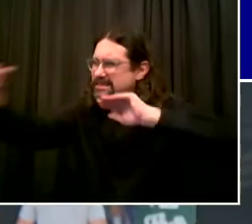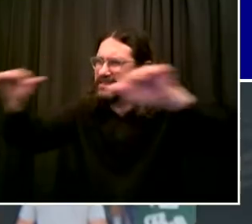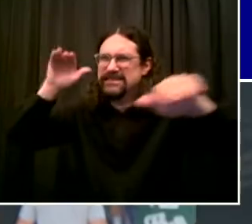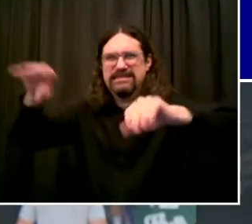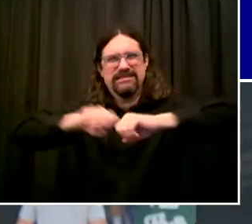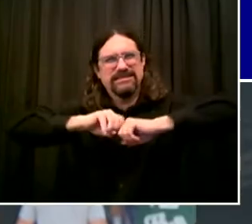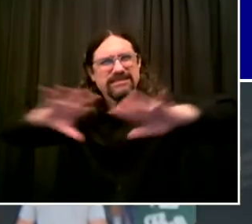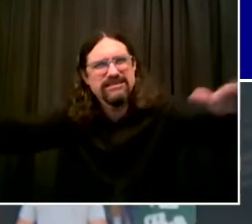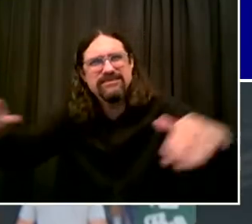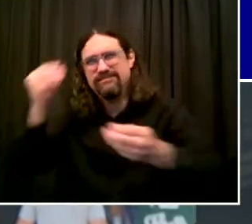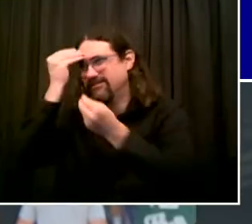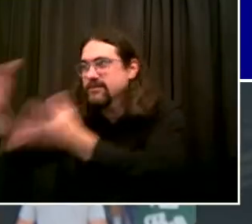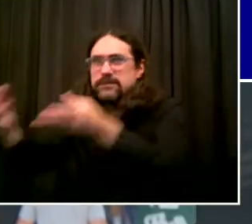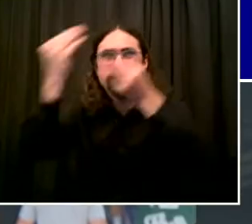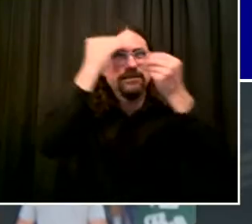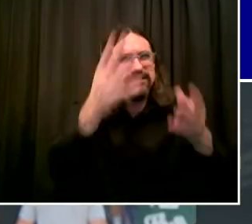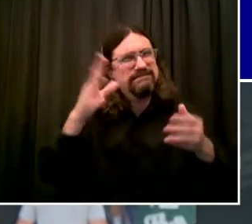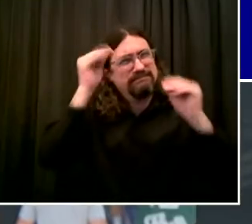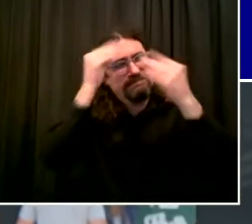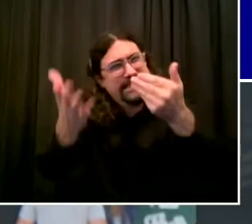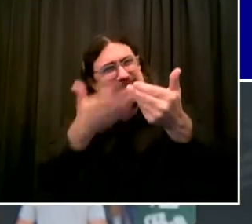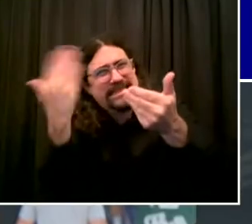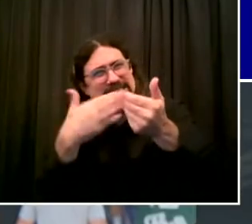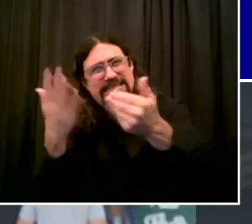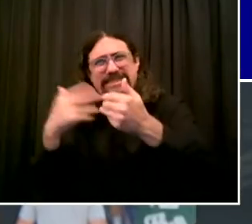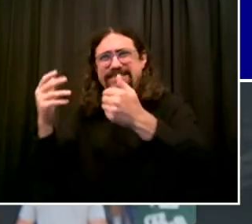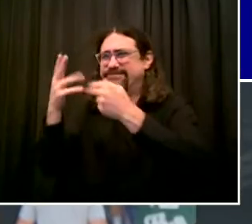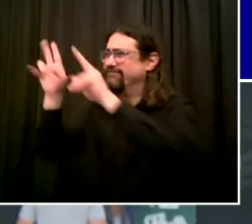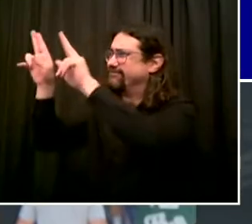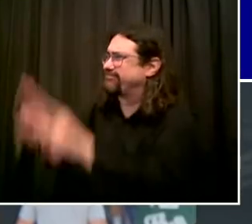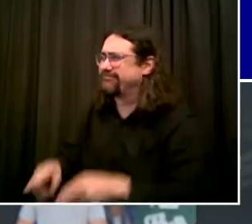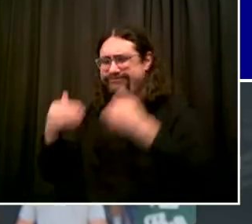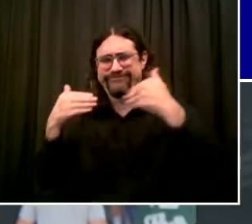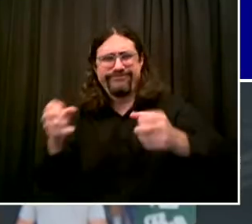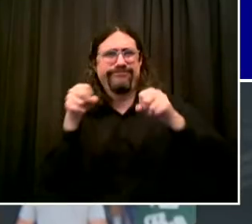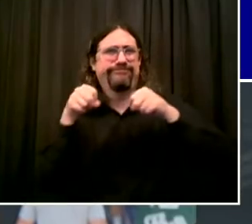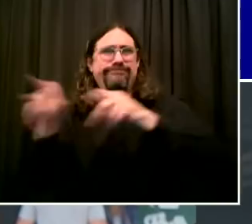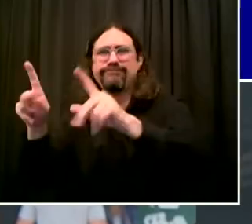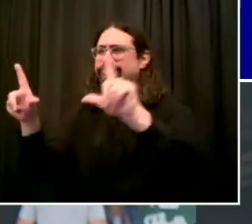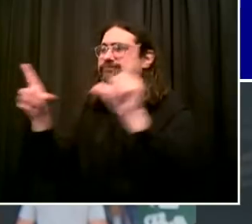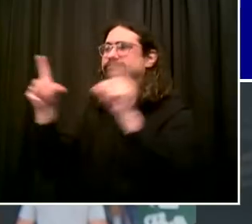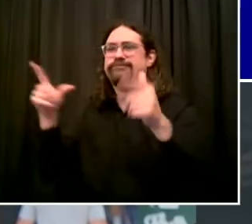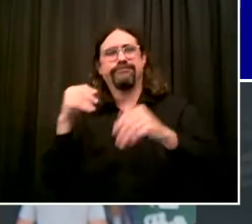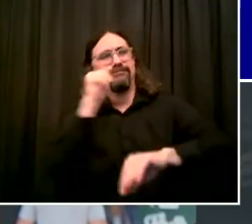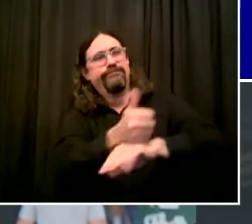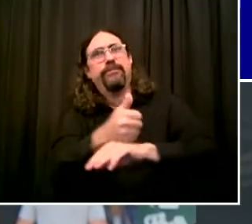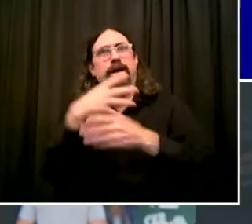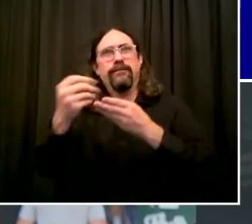IT HAS BEEN SUCH A HIT. IT IS BRINGING PEOPLE BACK TO WORK WE WANT TO GO FURTHER. WE WILL REACH OUT TO EVERY SINGLE RESTAURANT THAT